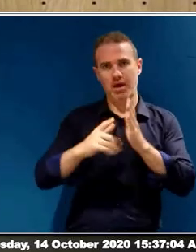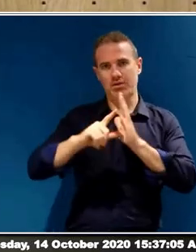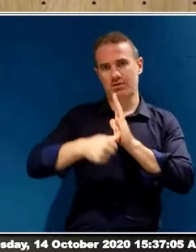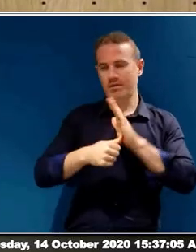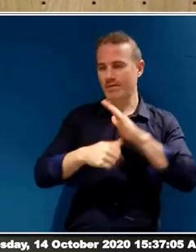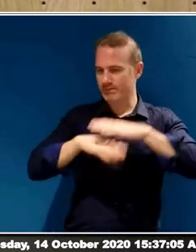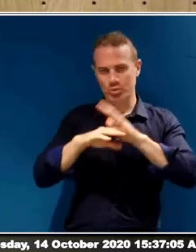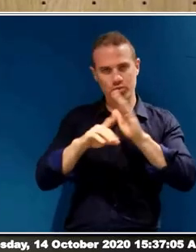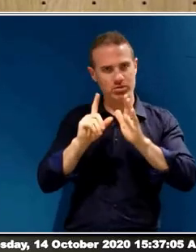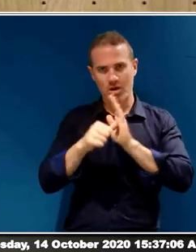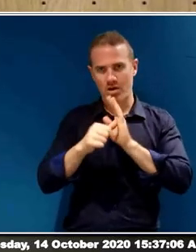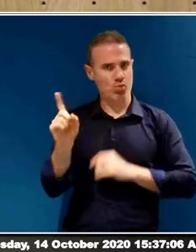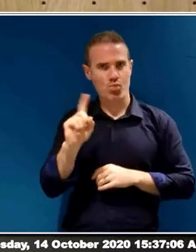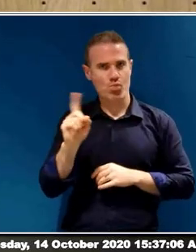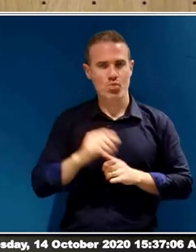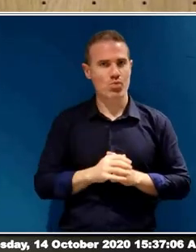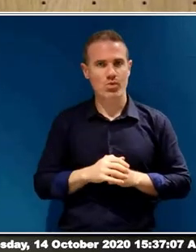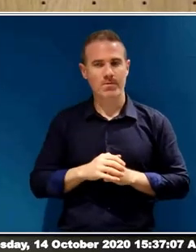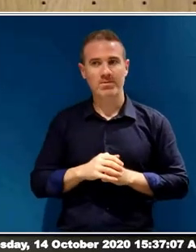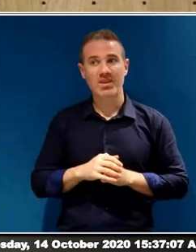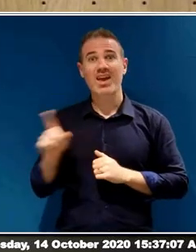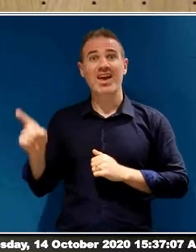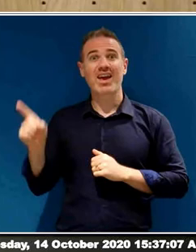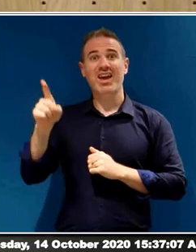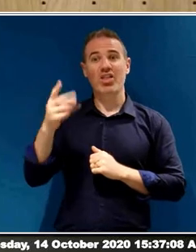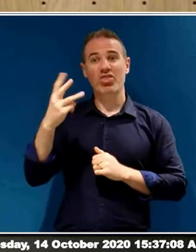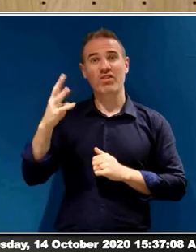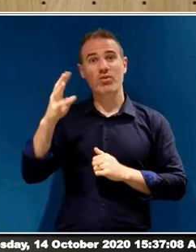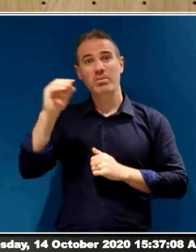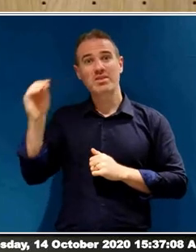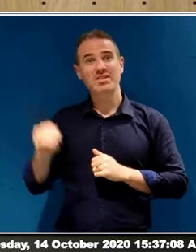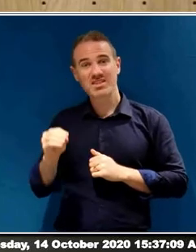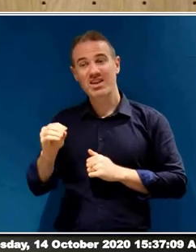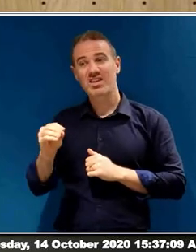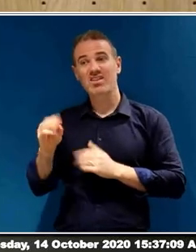to supplement their child's funding for school, to provide